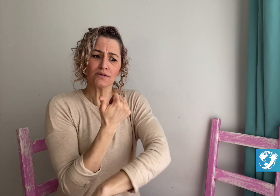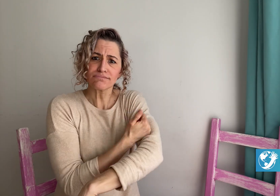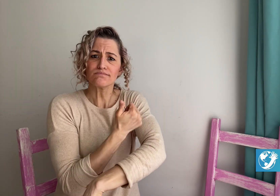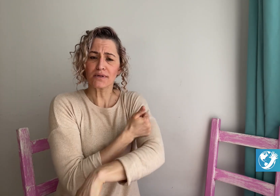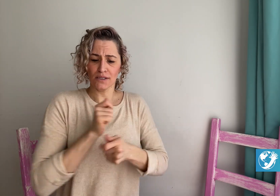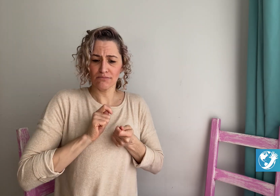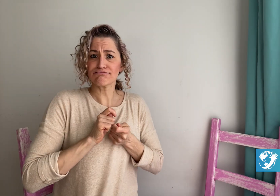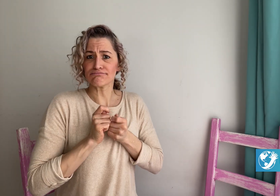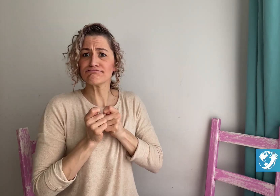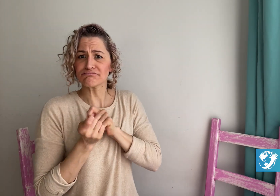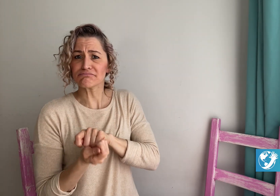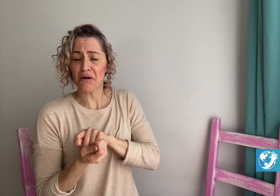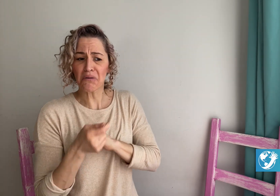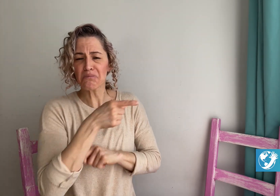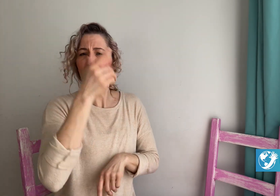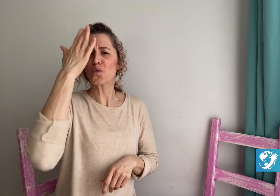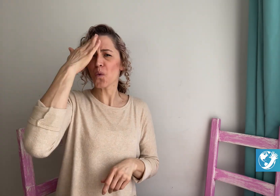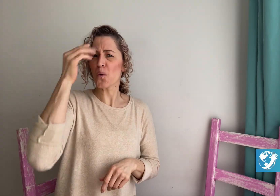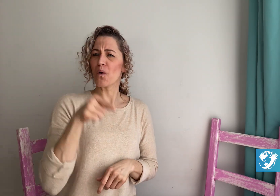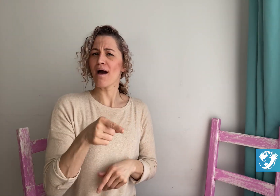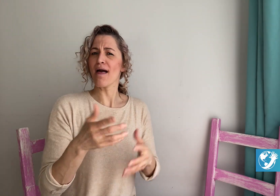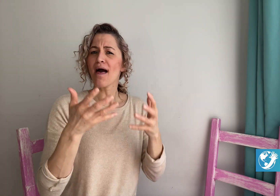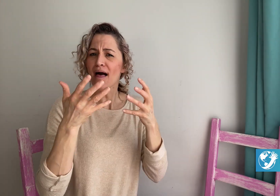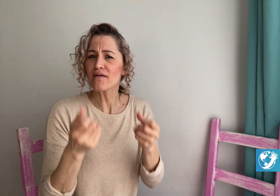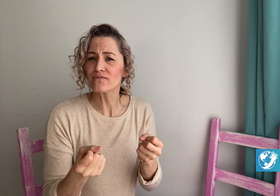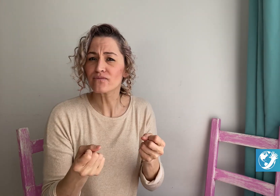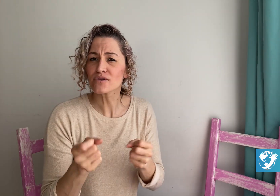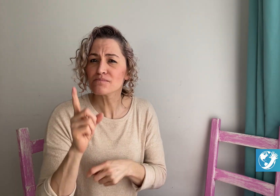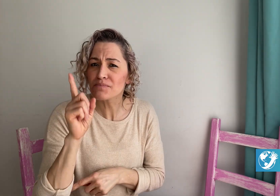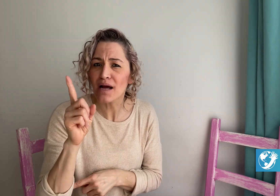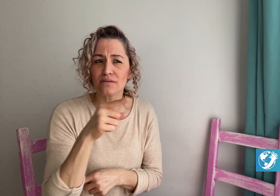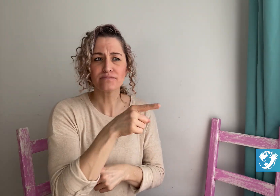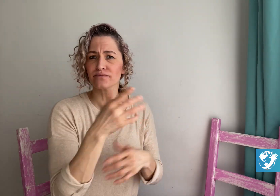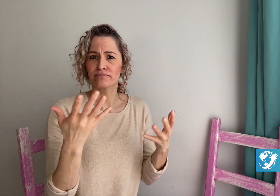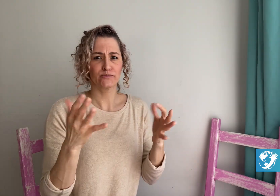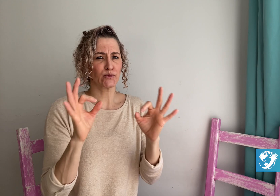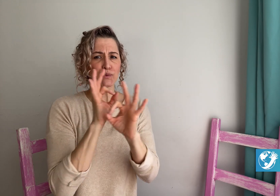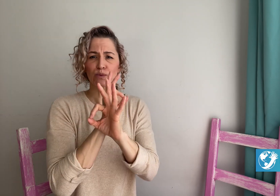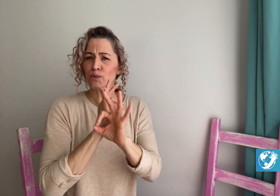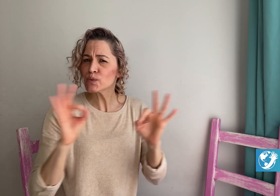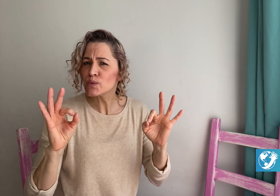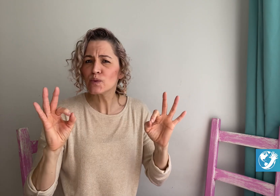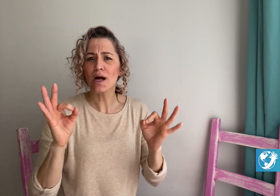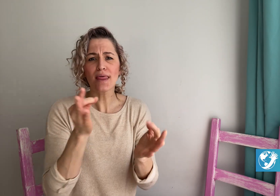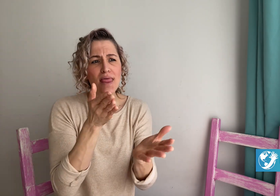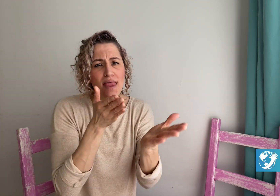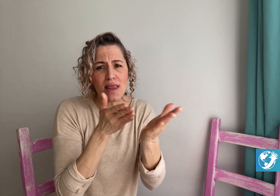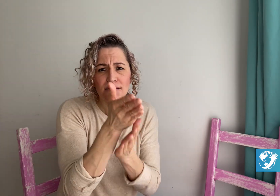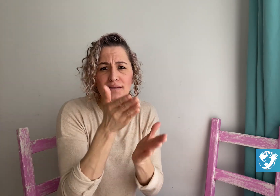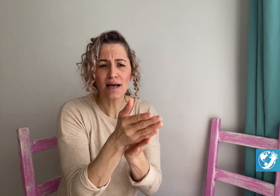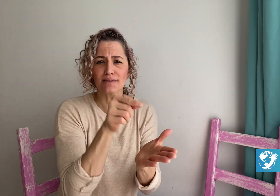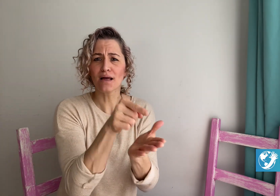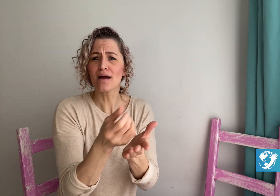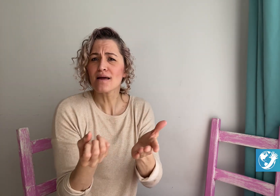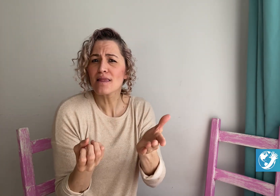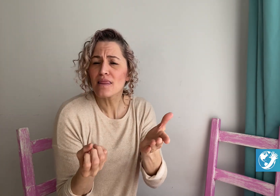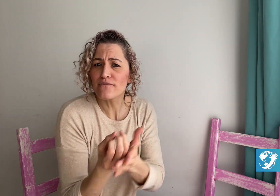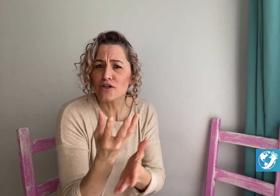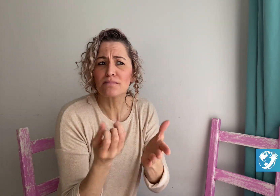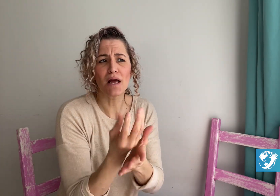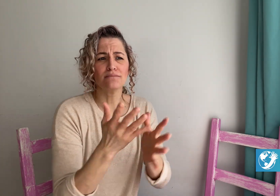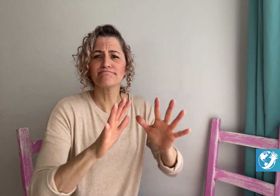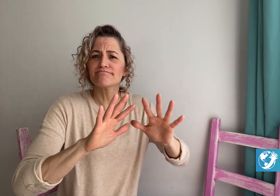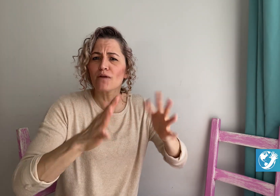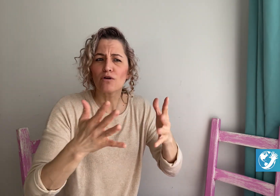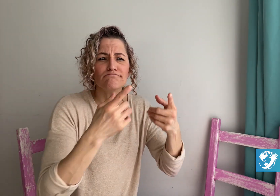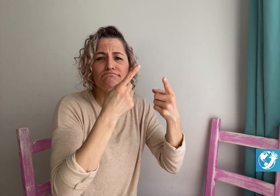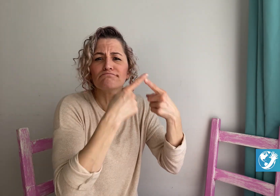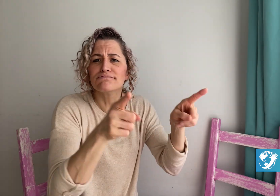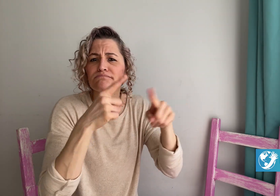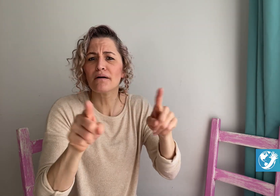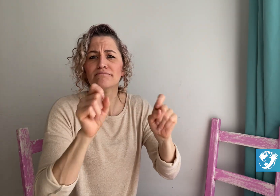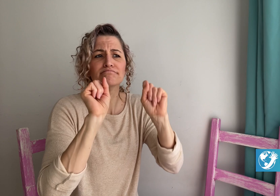the person is injected with hormones. As he couldn’t access